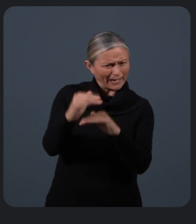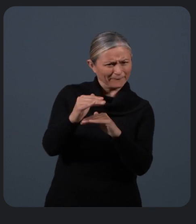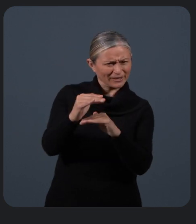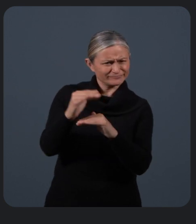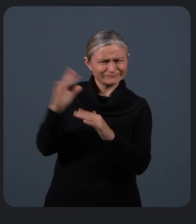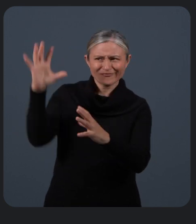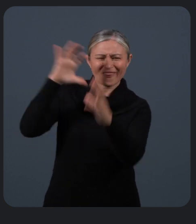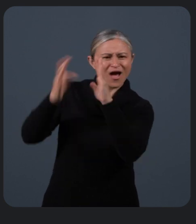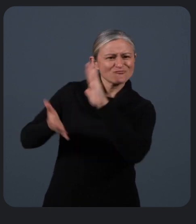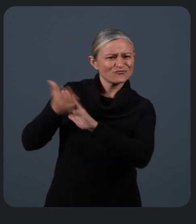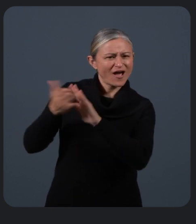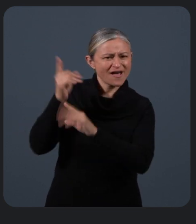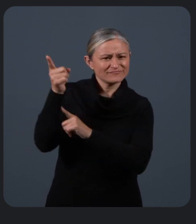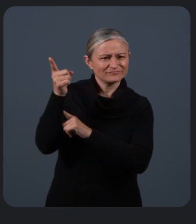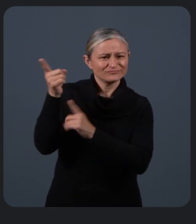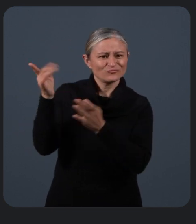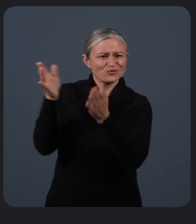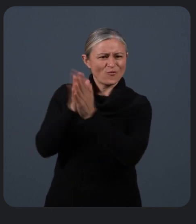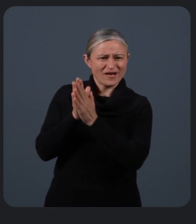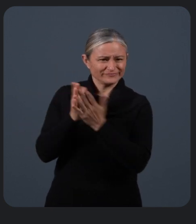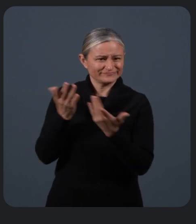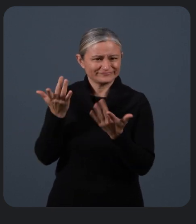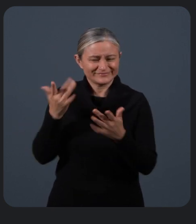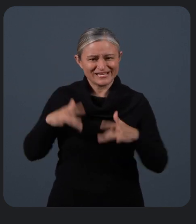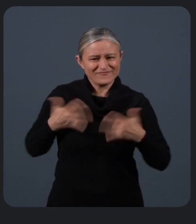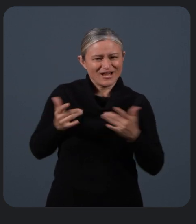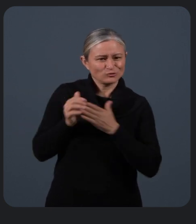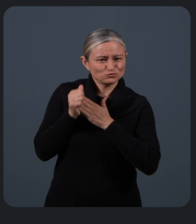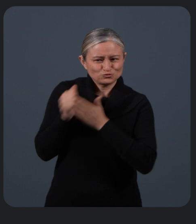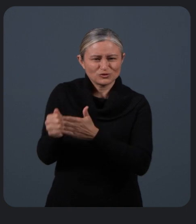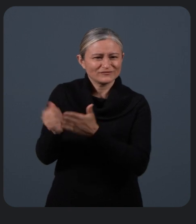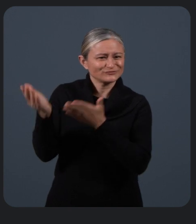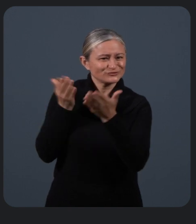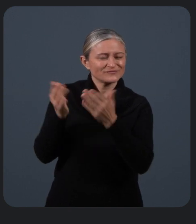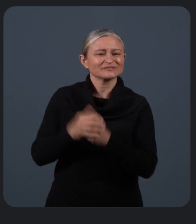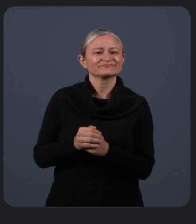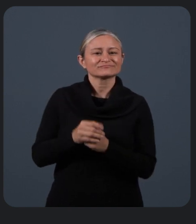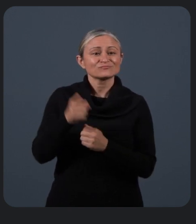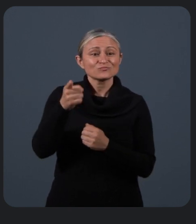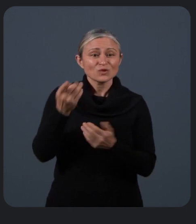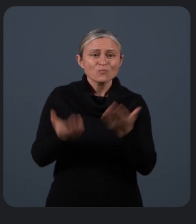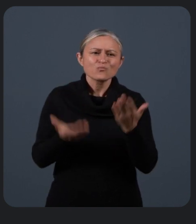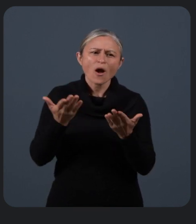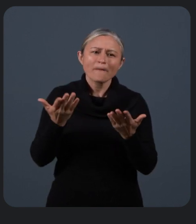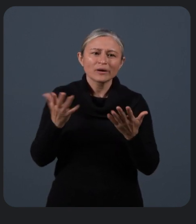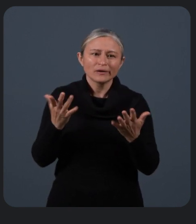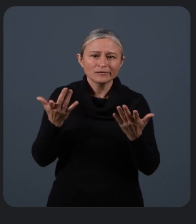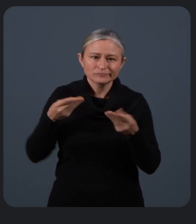to requests or event-driven services? You probably spend a lot of time running administrative tasks